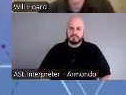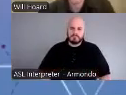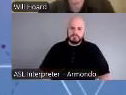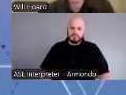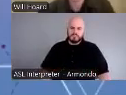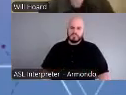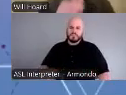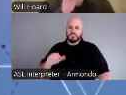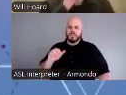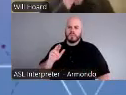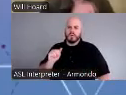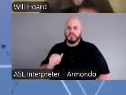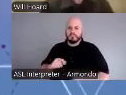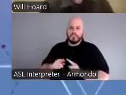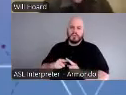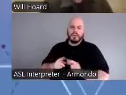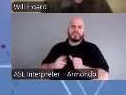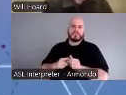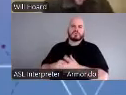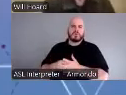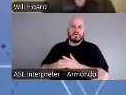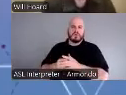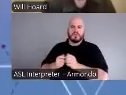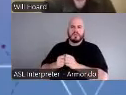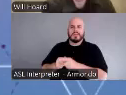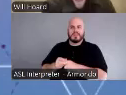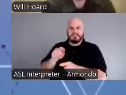when I first started out with several of my participants,